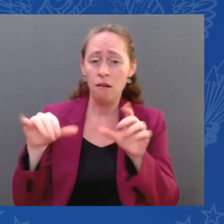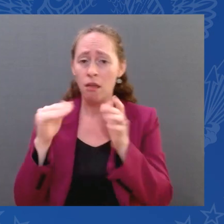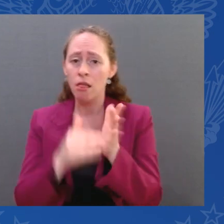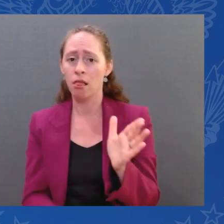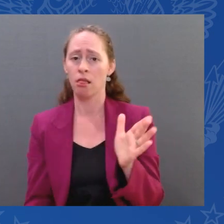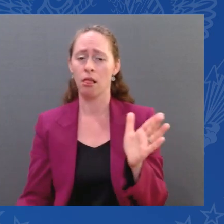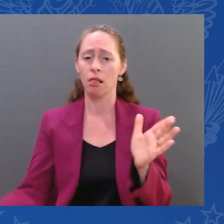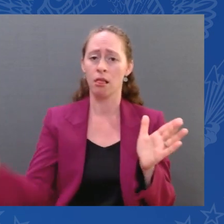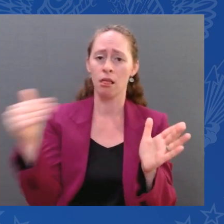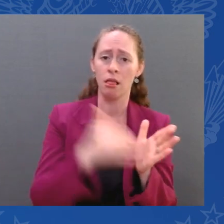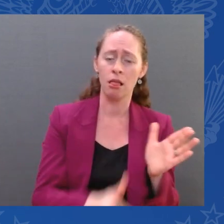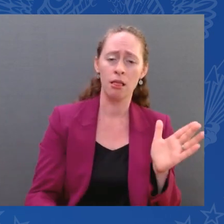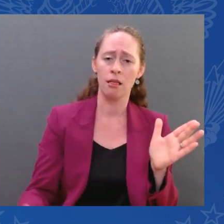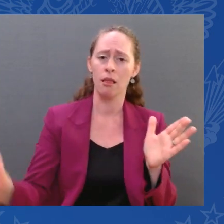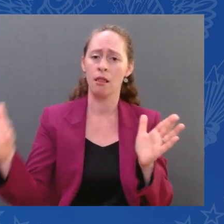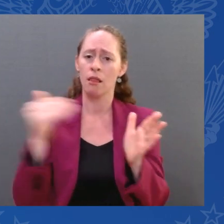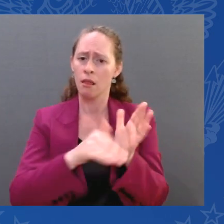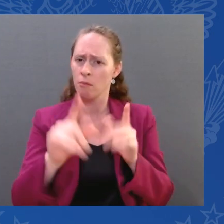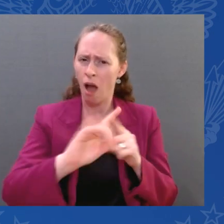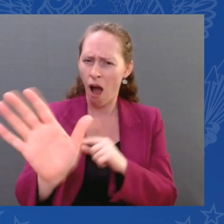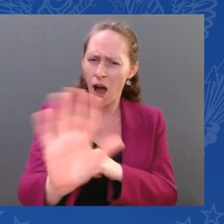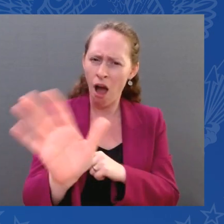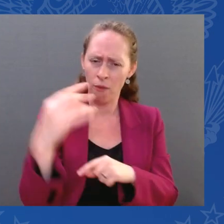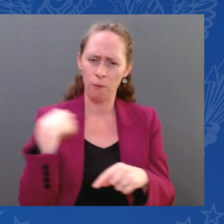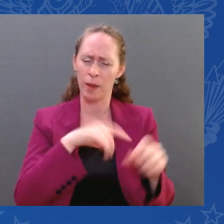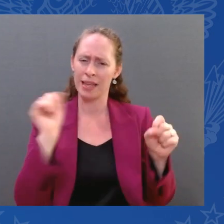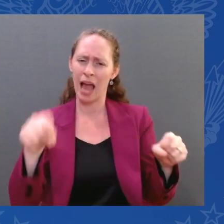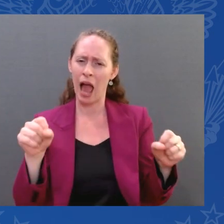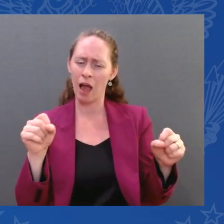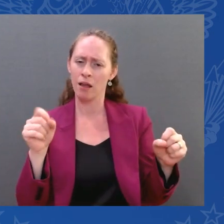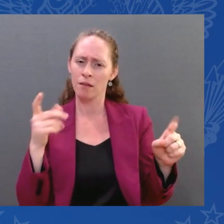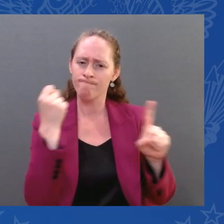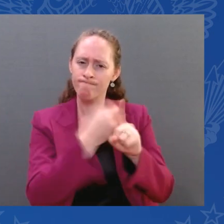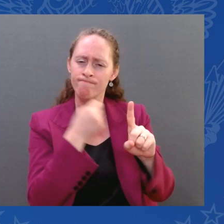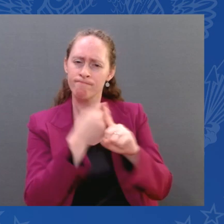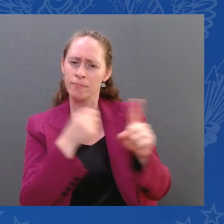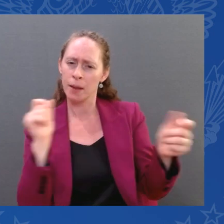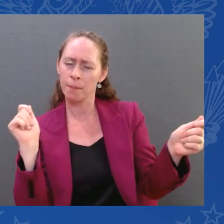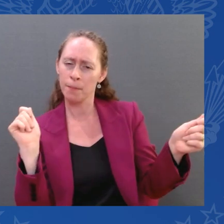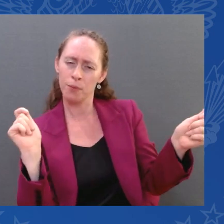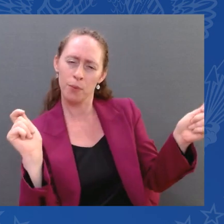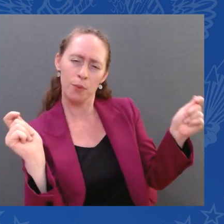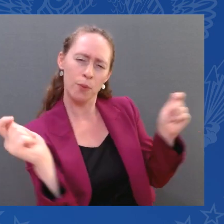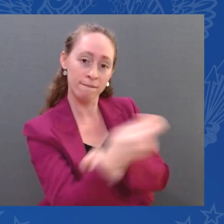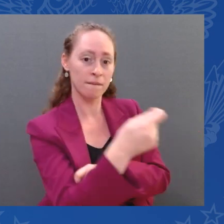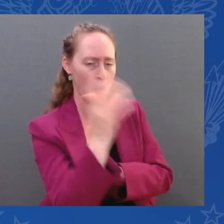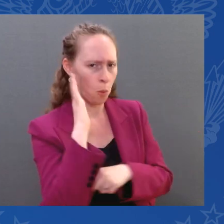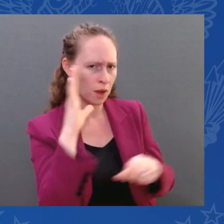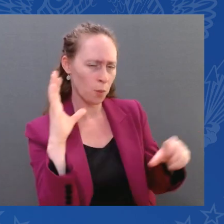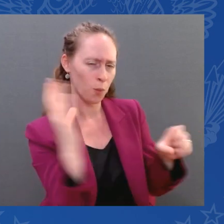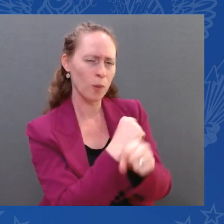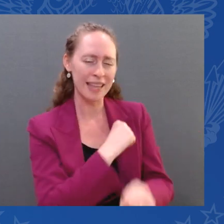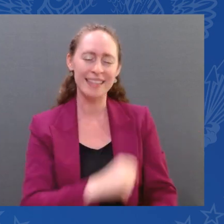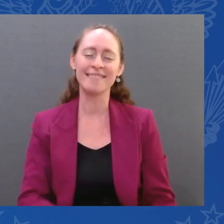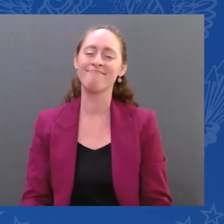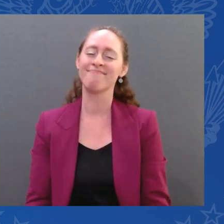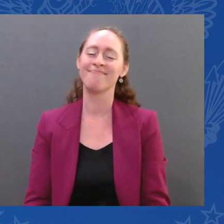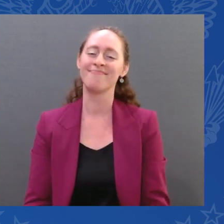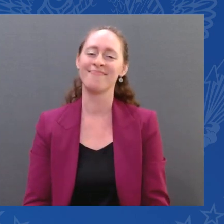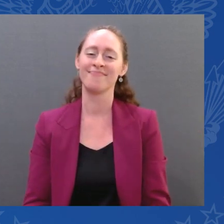With her husband -- United States Senator Mark Kelly,